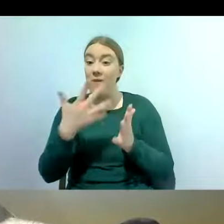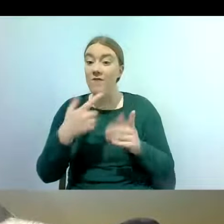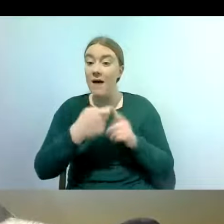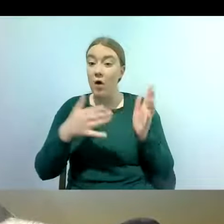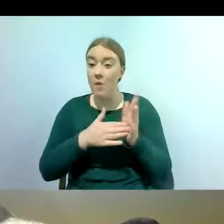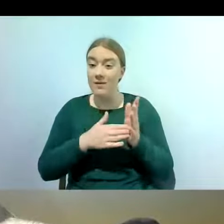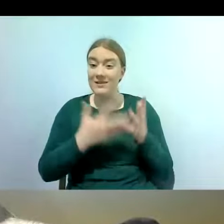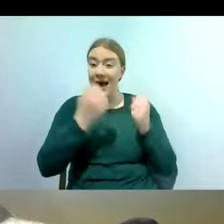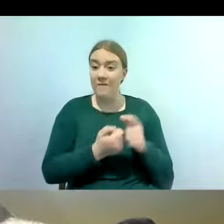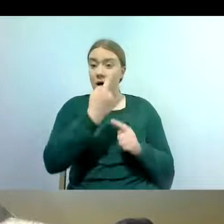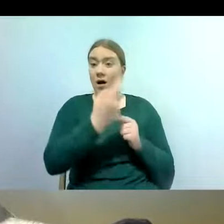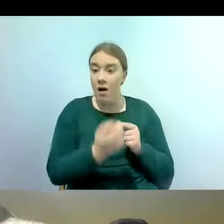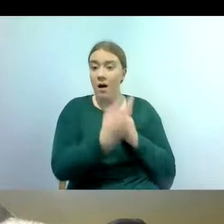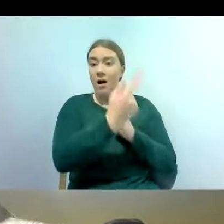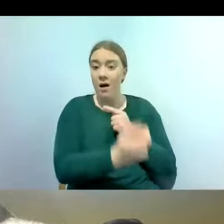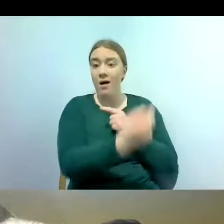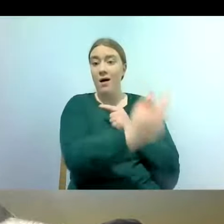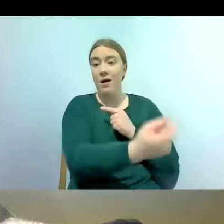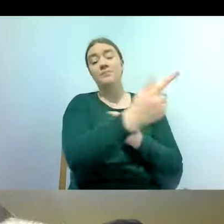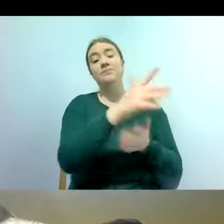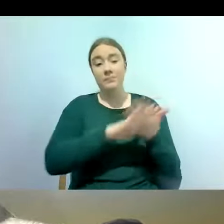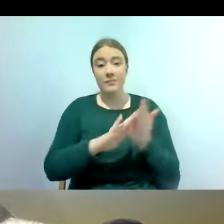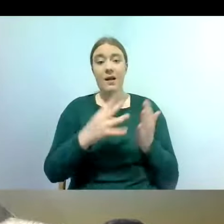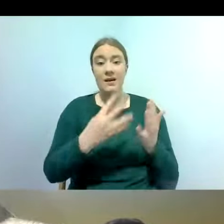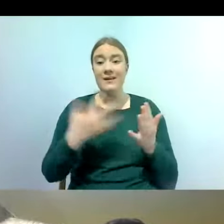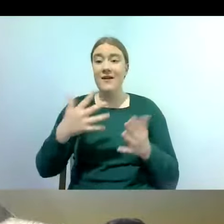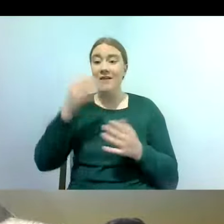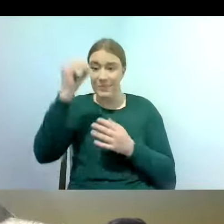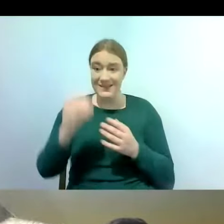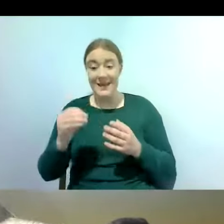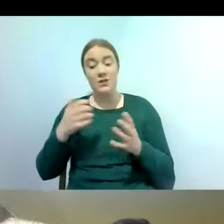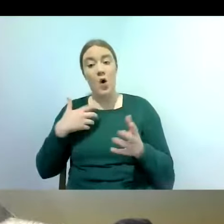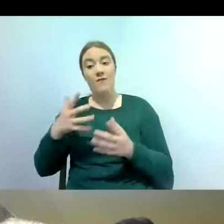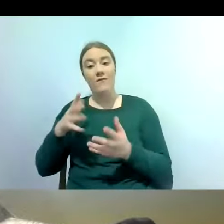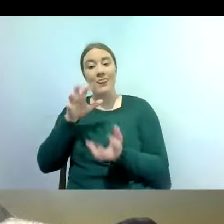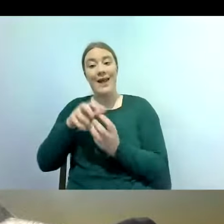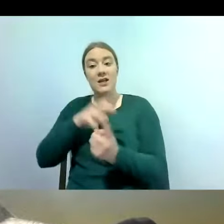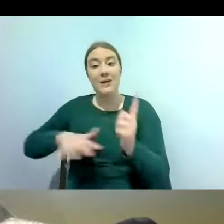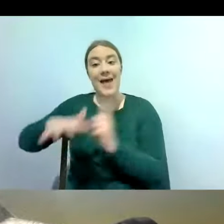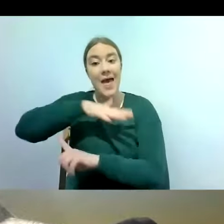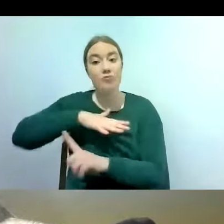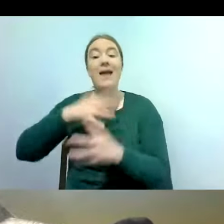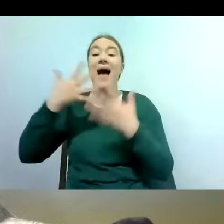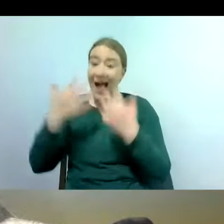um british river catchments contain a barriers so that they're completely ubiquitous in a way